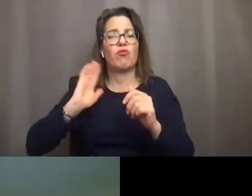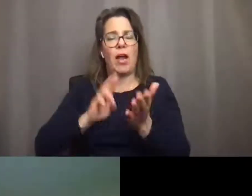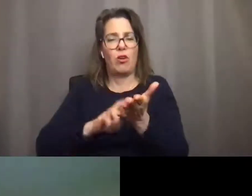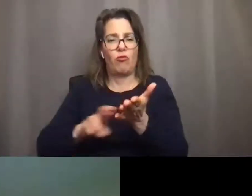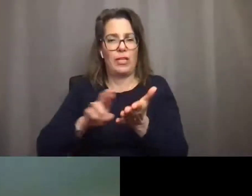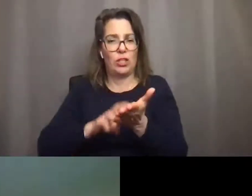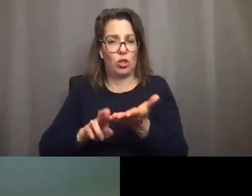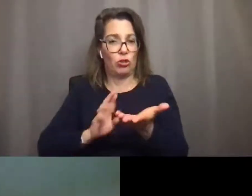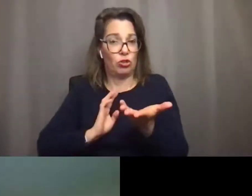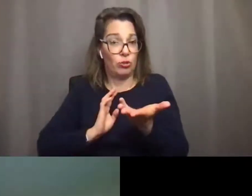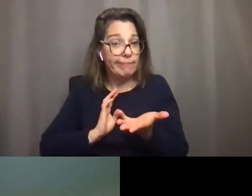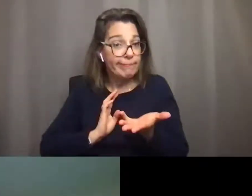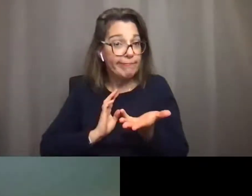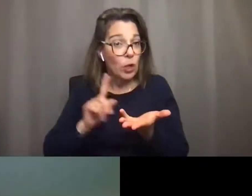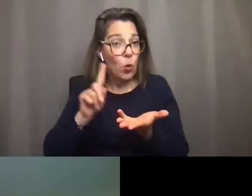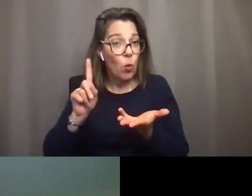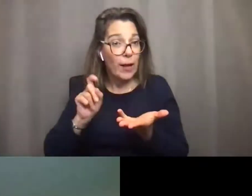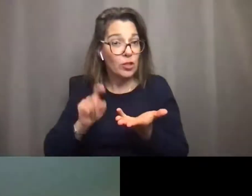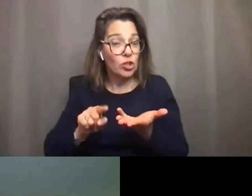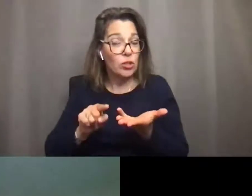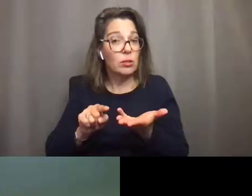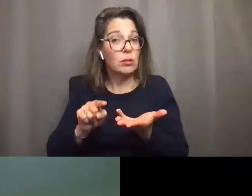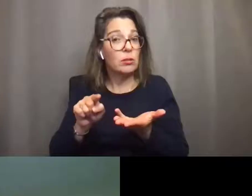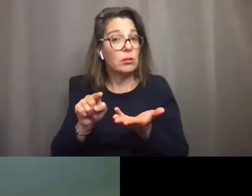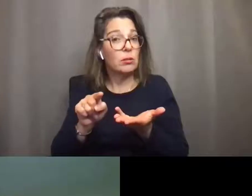Is it … a couple questions here, is it limited …